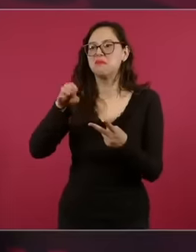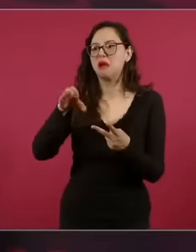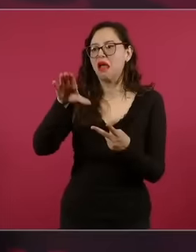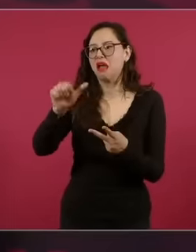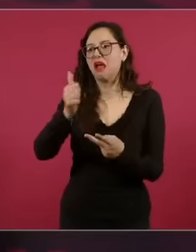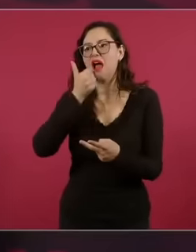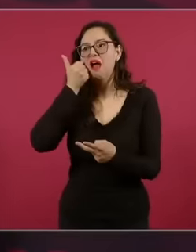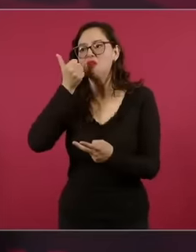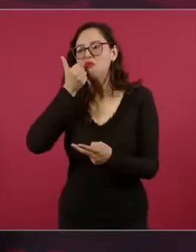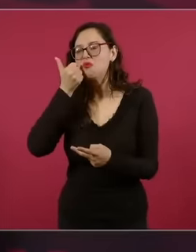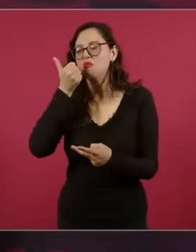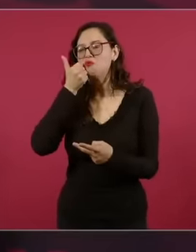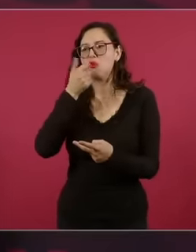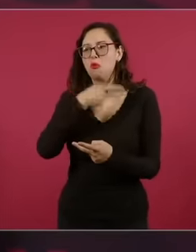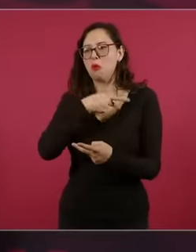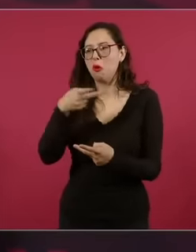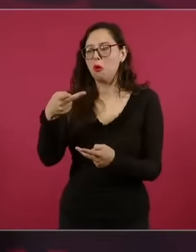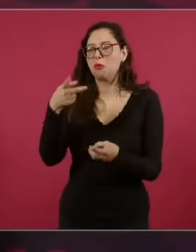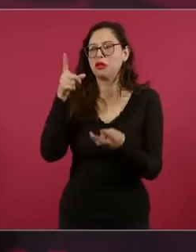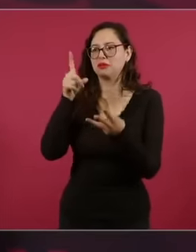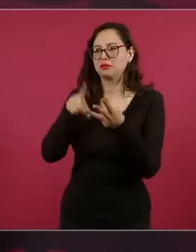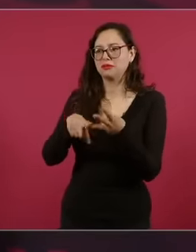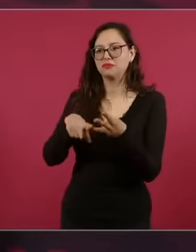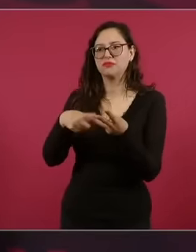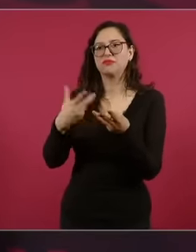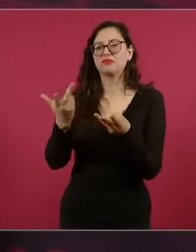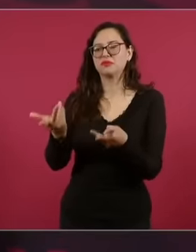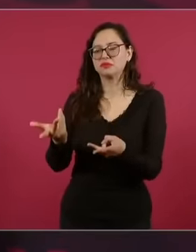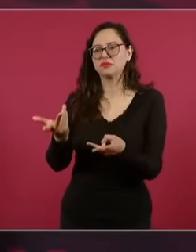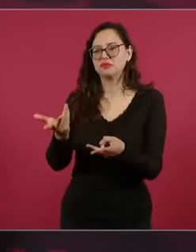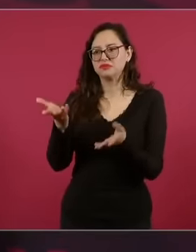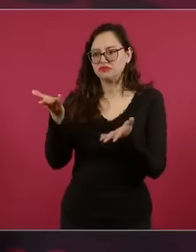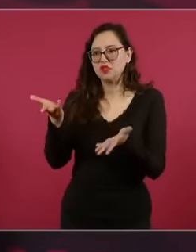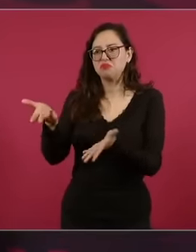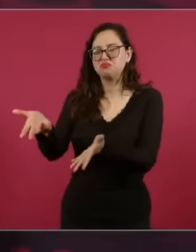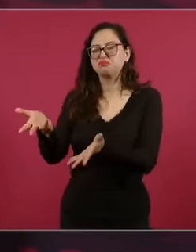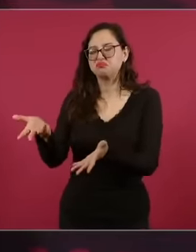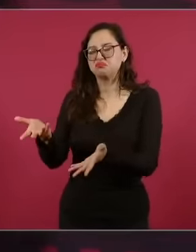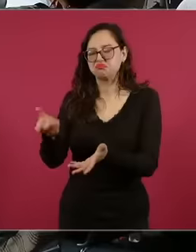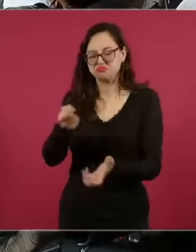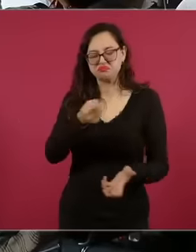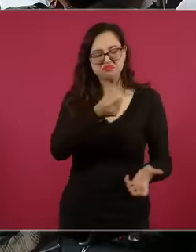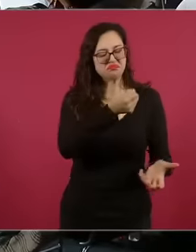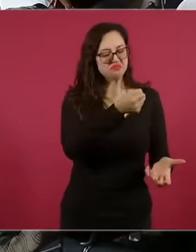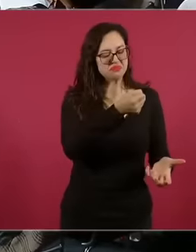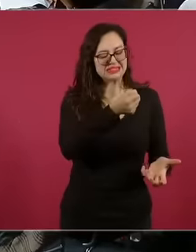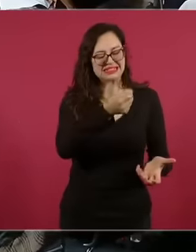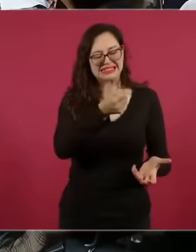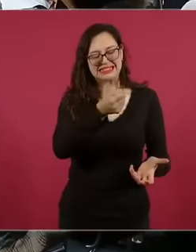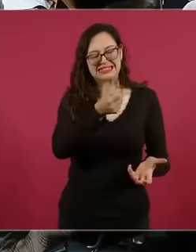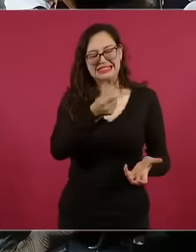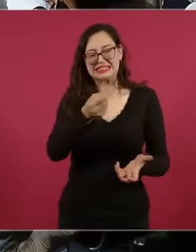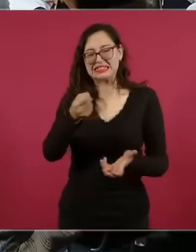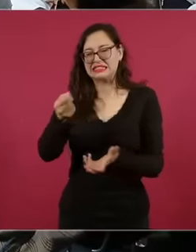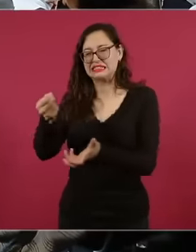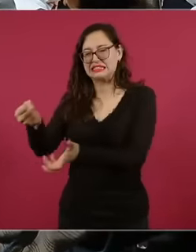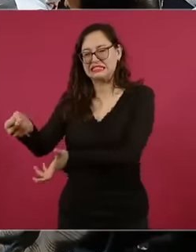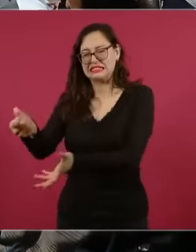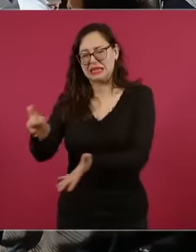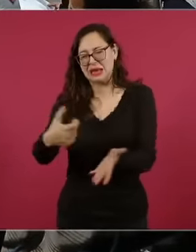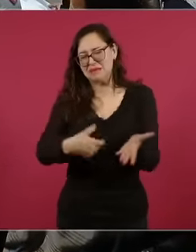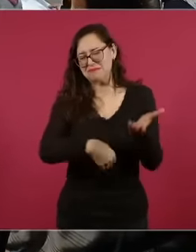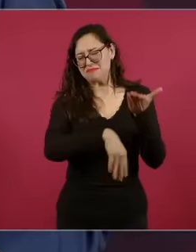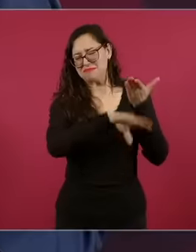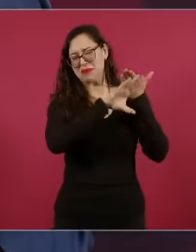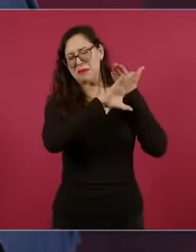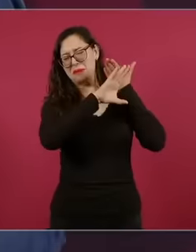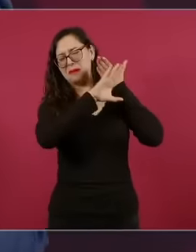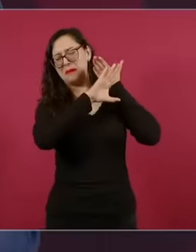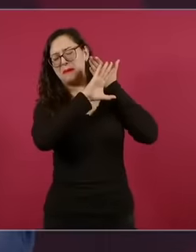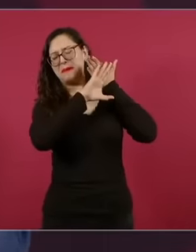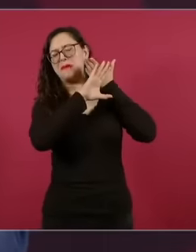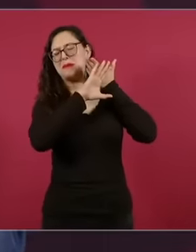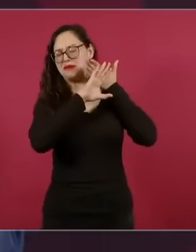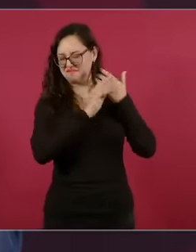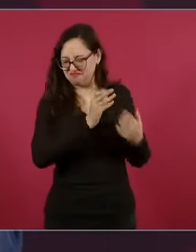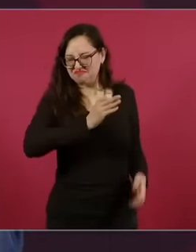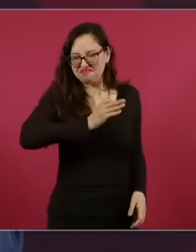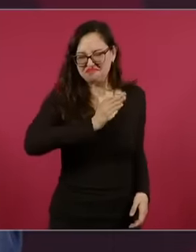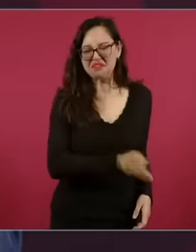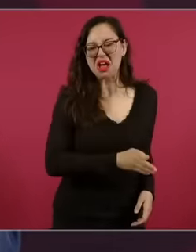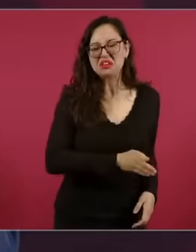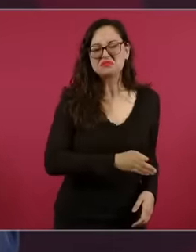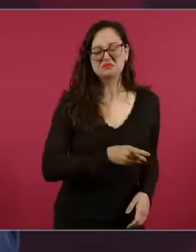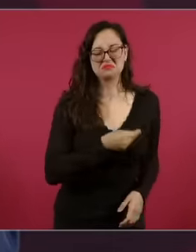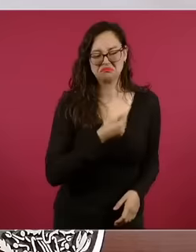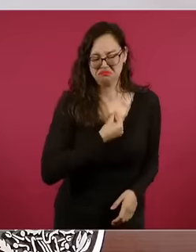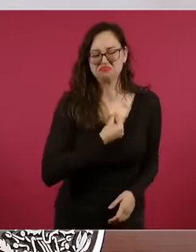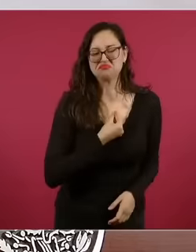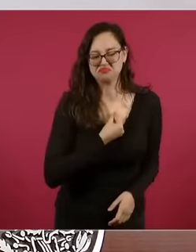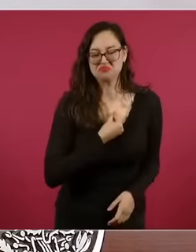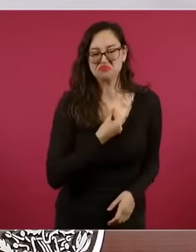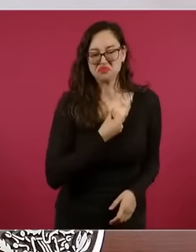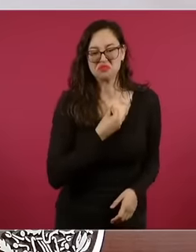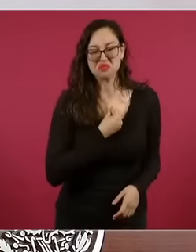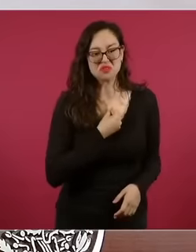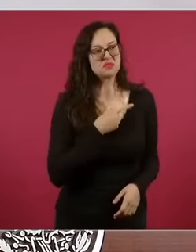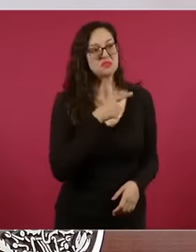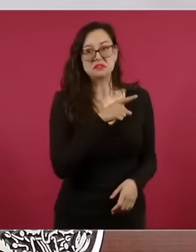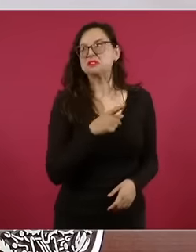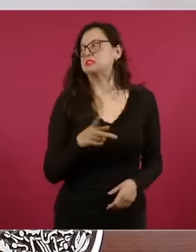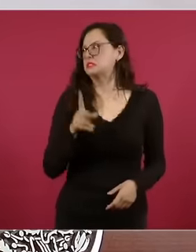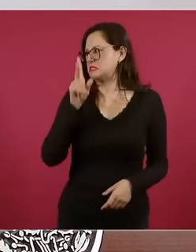students from poor families and endure, resist, and they turned up